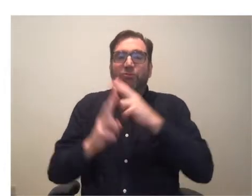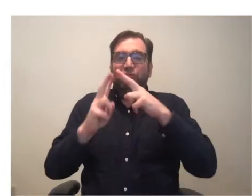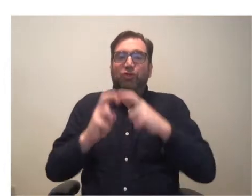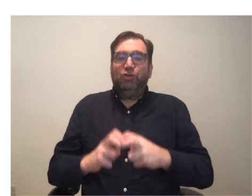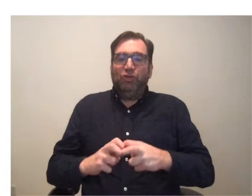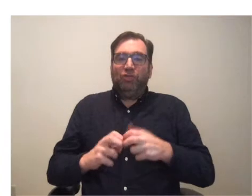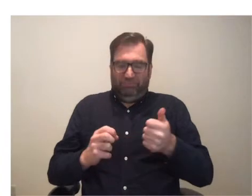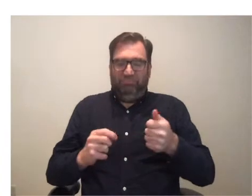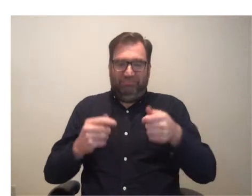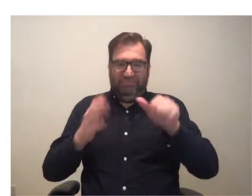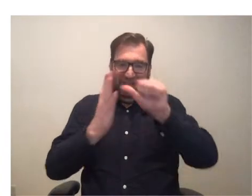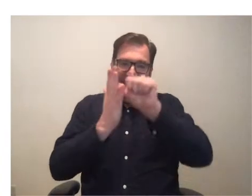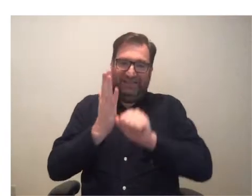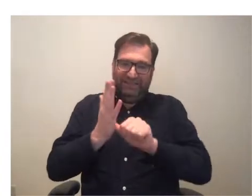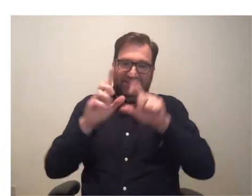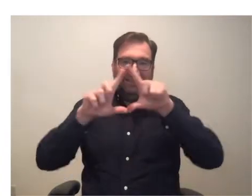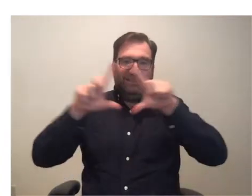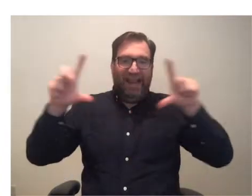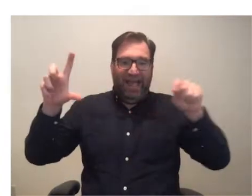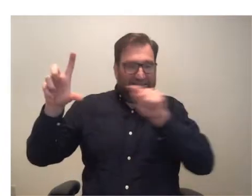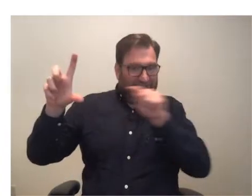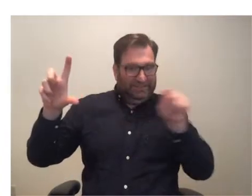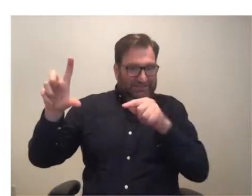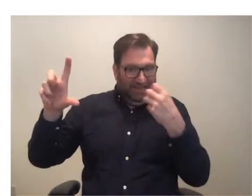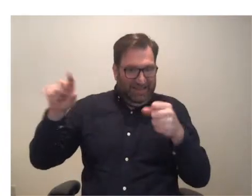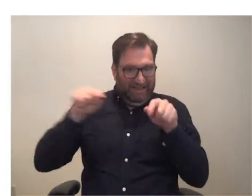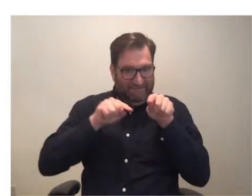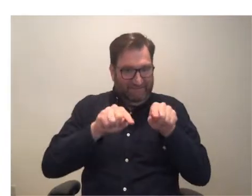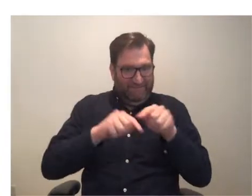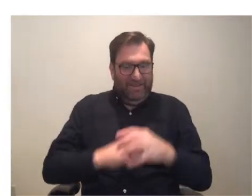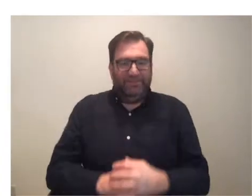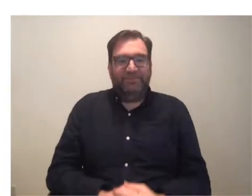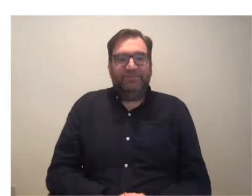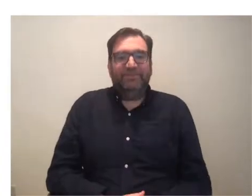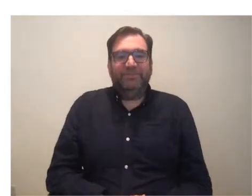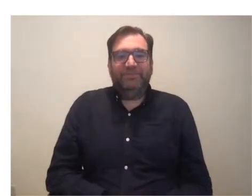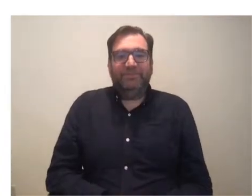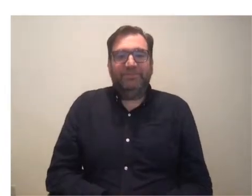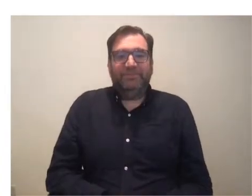Prior work on this topic are listed at the bottom of the slide.